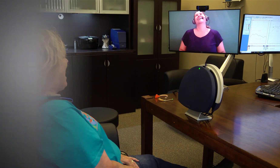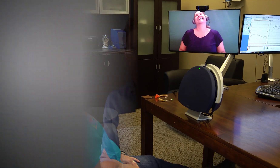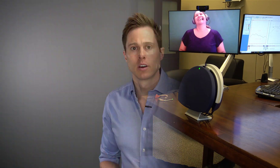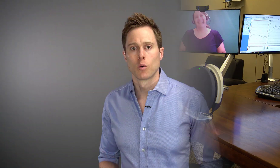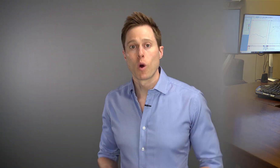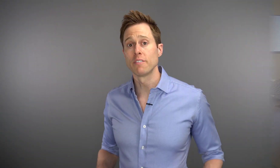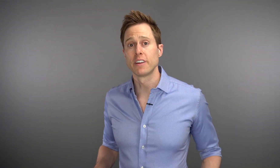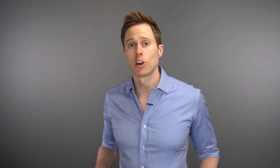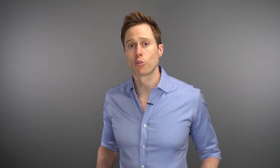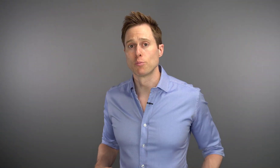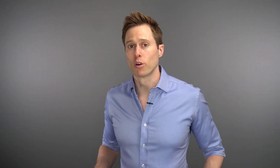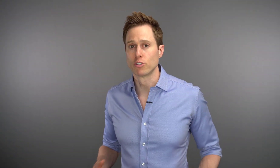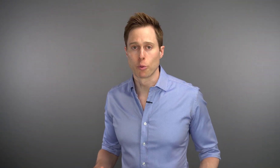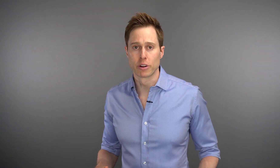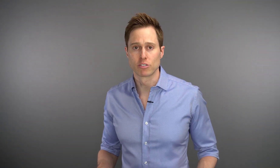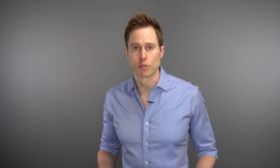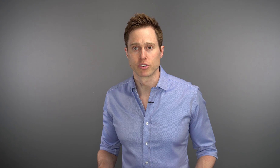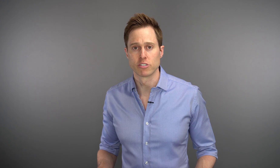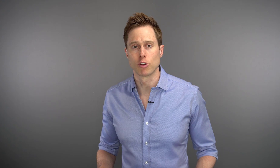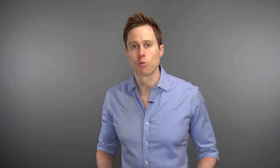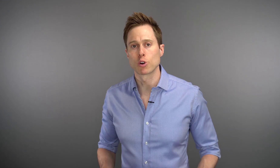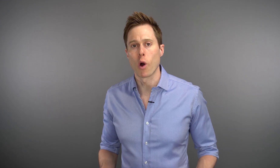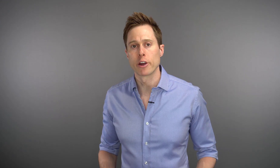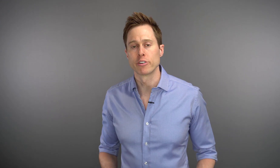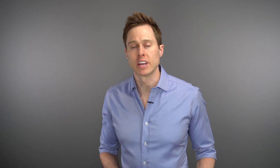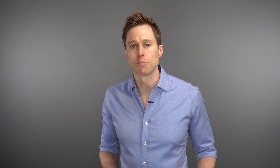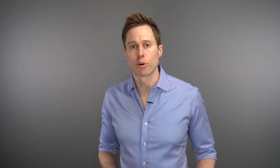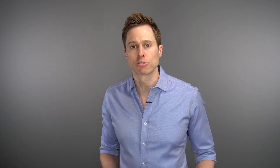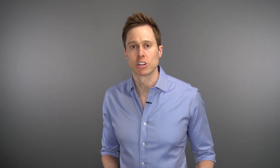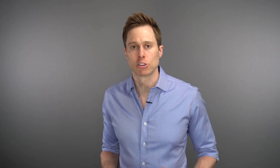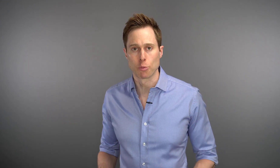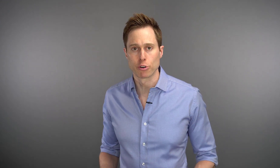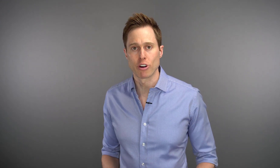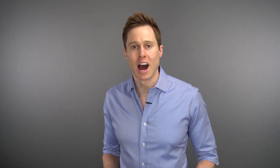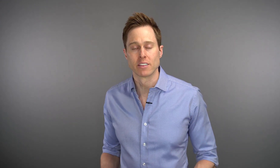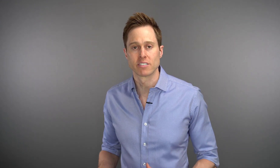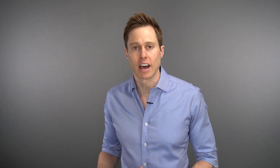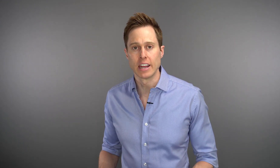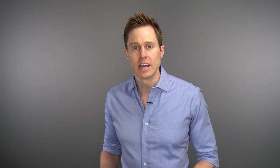While Video Remote Interpreting services don't require an in-person interpreter onsite,